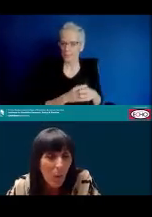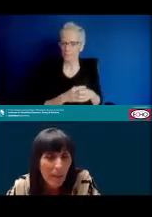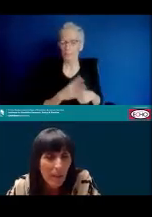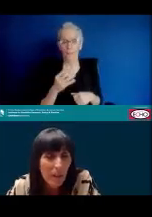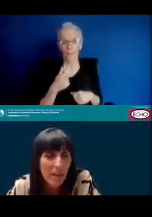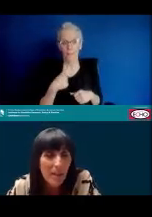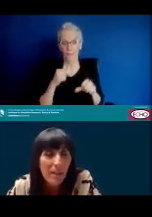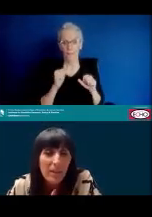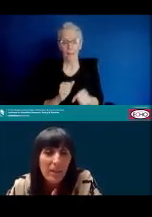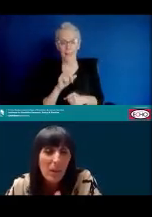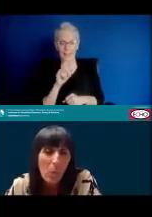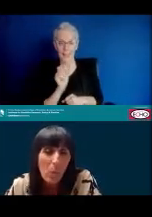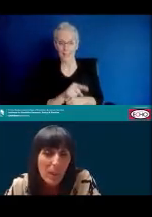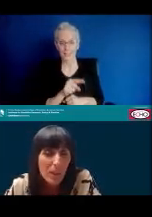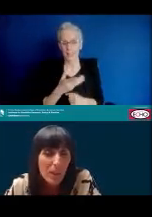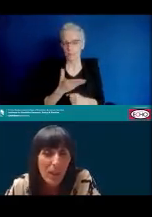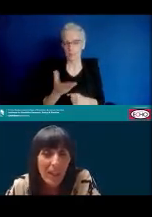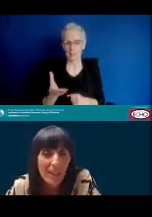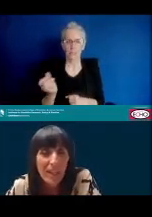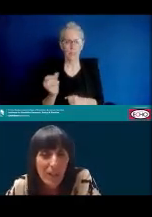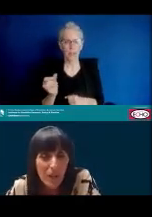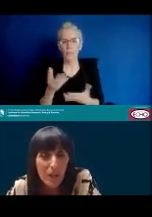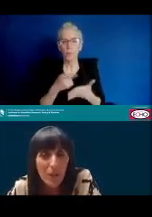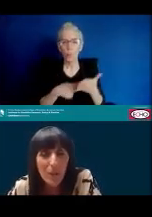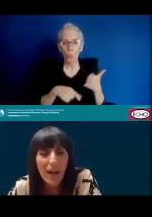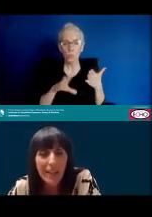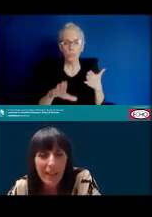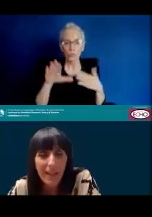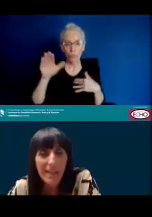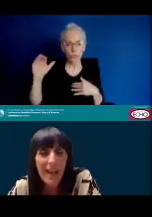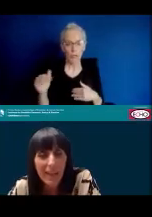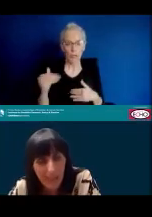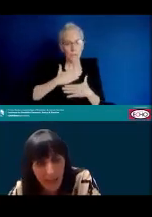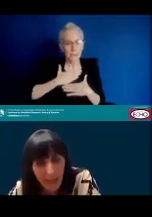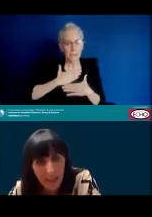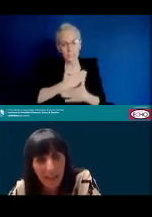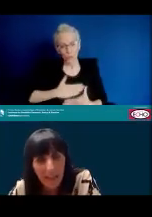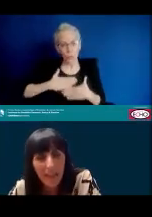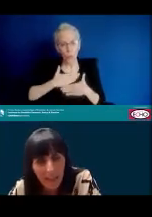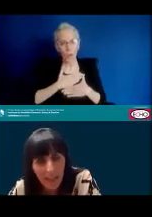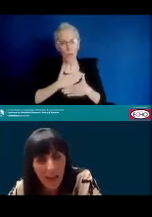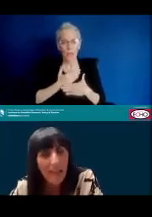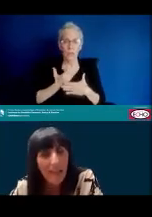questions of like, what does your child like to do again and again and again?